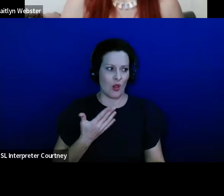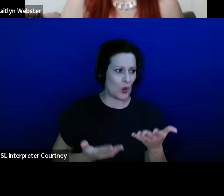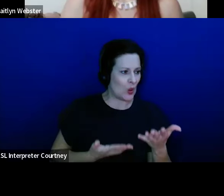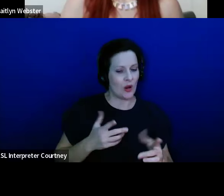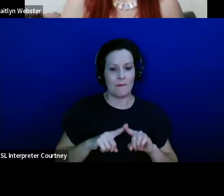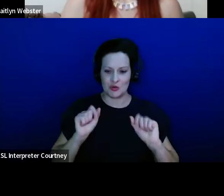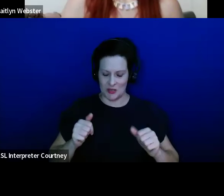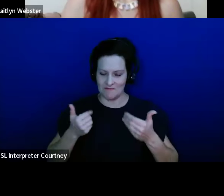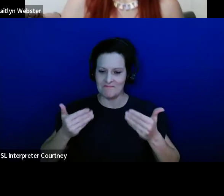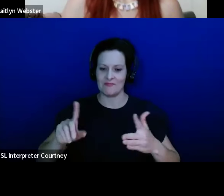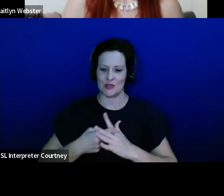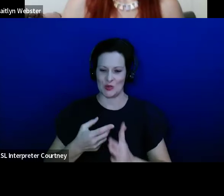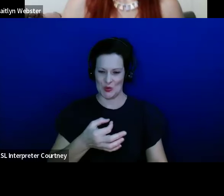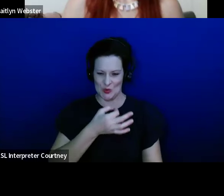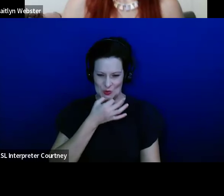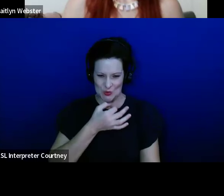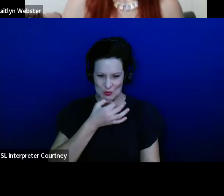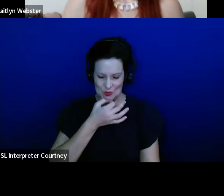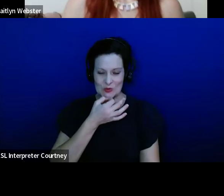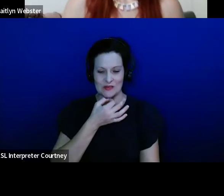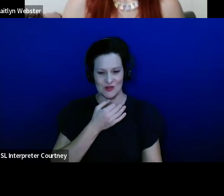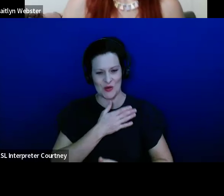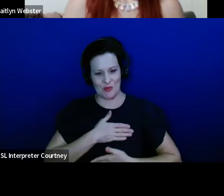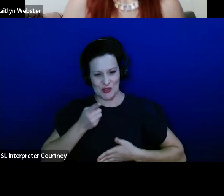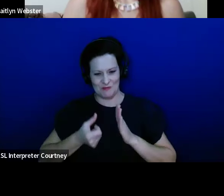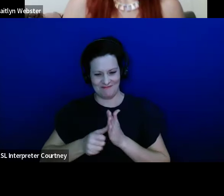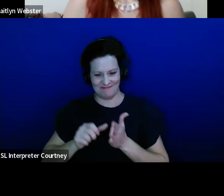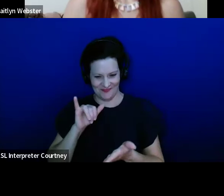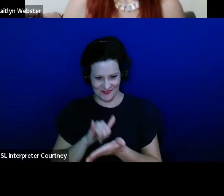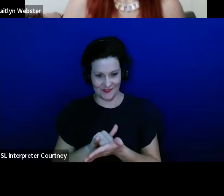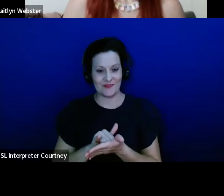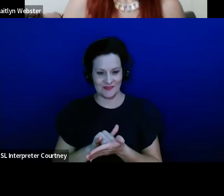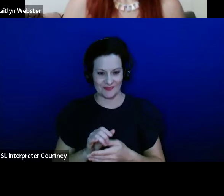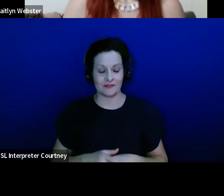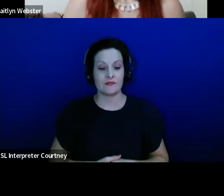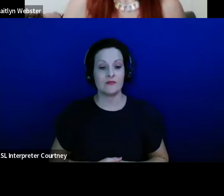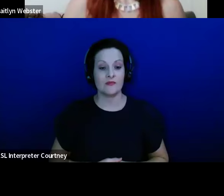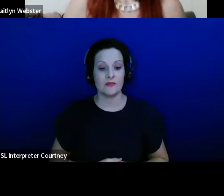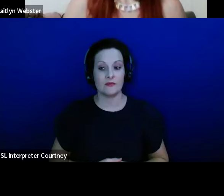those things that much sooner so I appreciate you highlighting that Katelyn. I would encourage